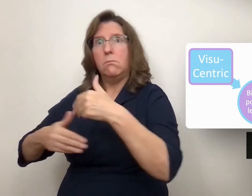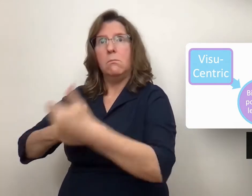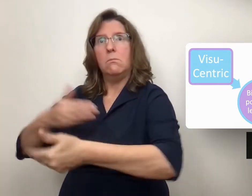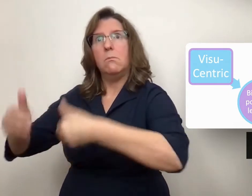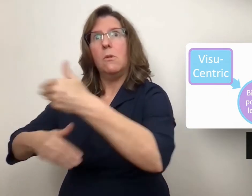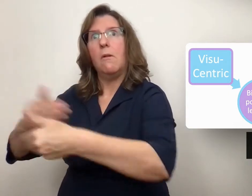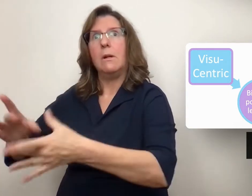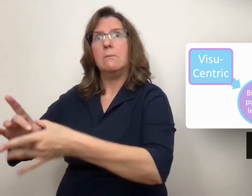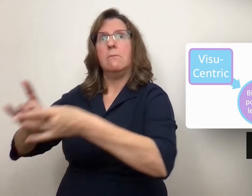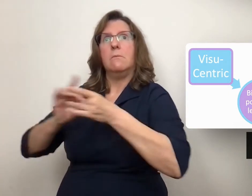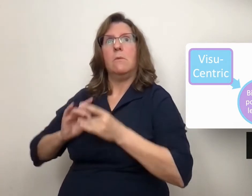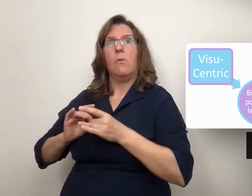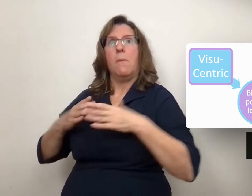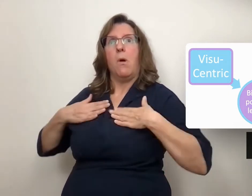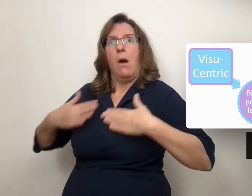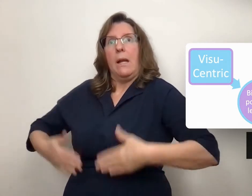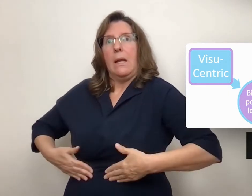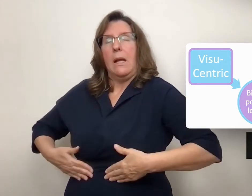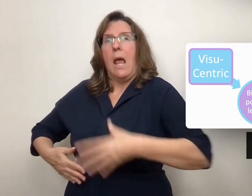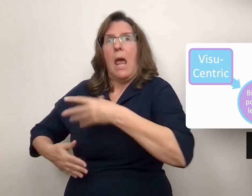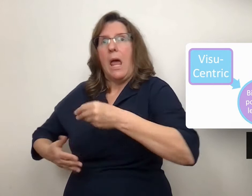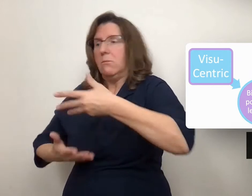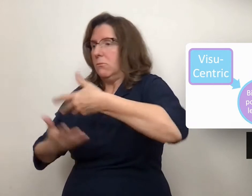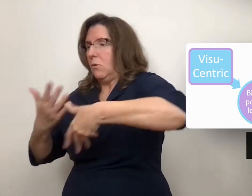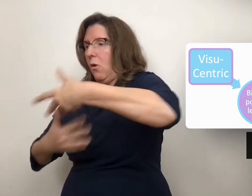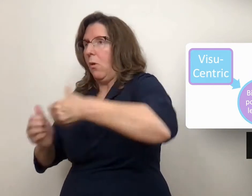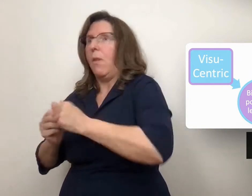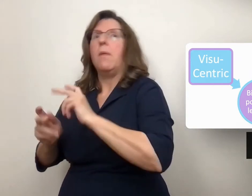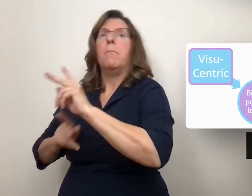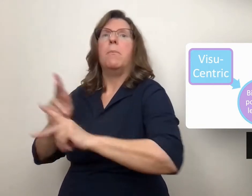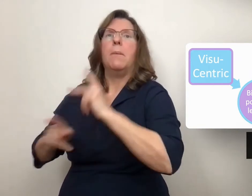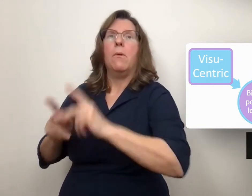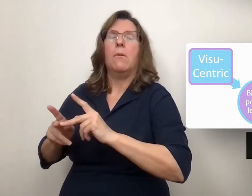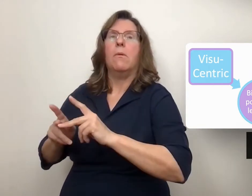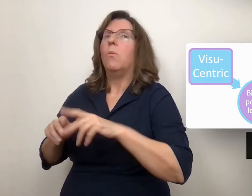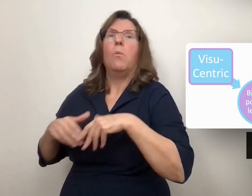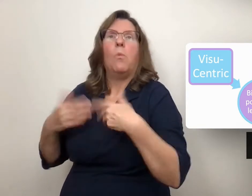Biosocial portals link the physical self to our interactions with others.